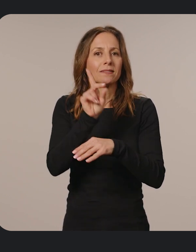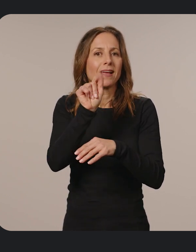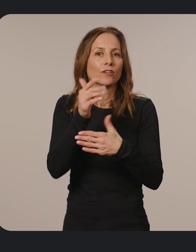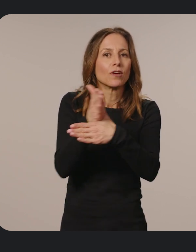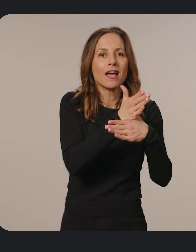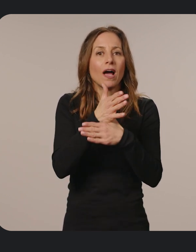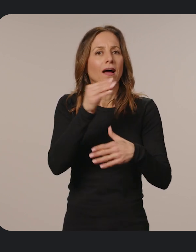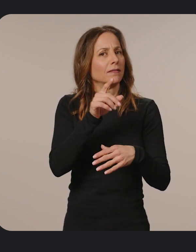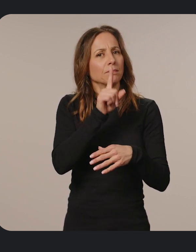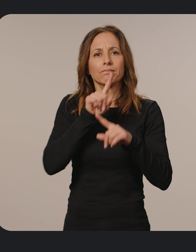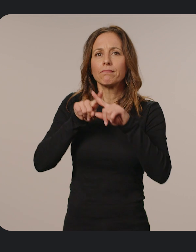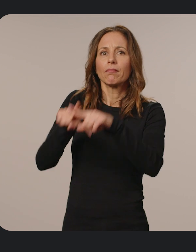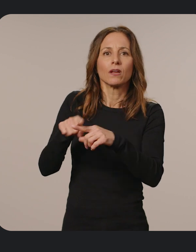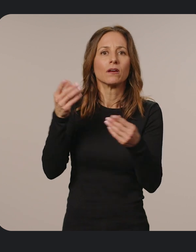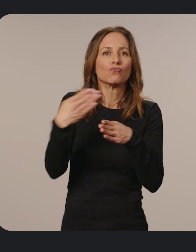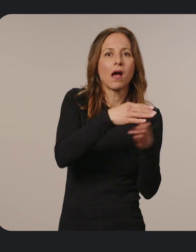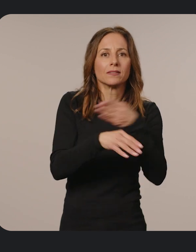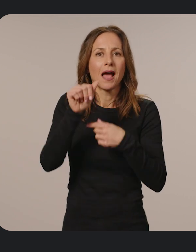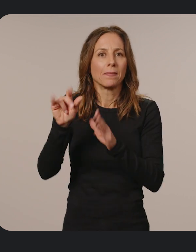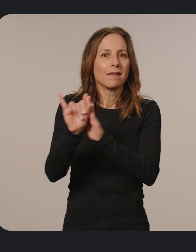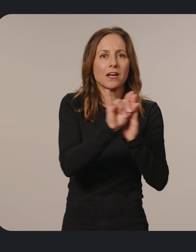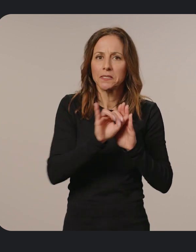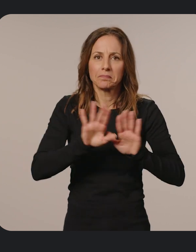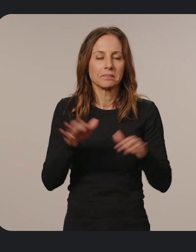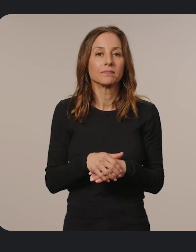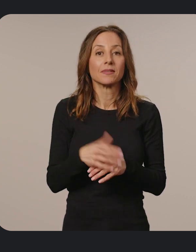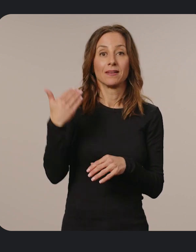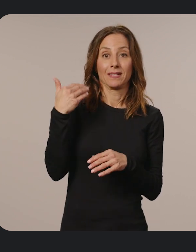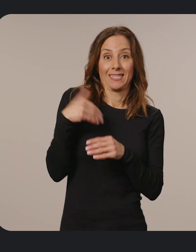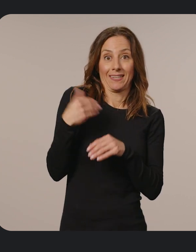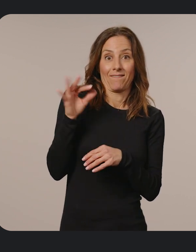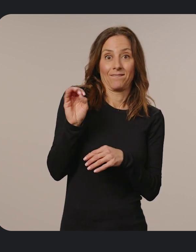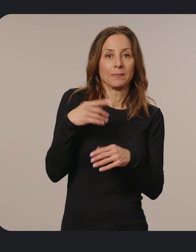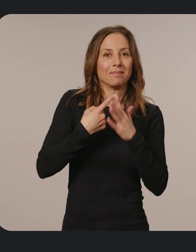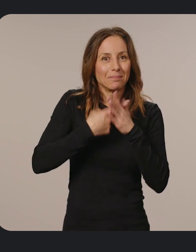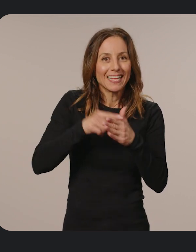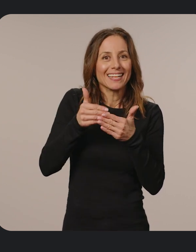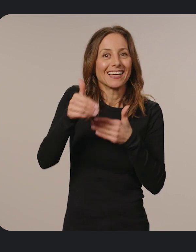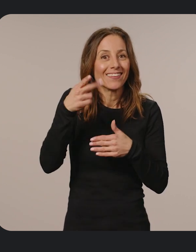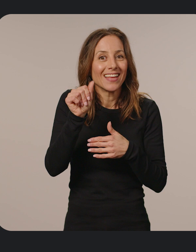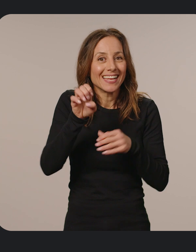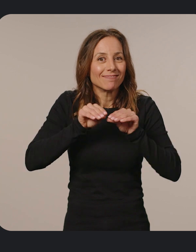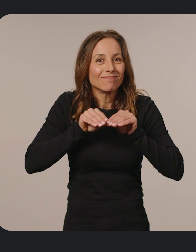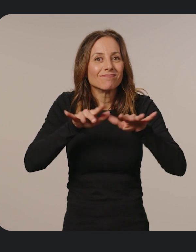data sharing and do not rely on cross-app identifiers. In February, we began the next phase